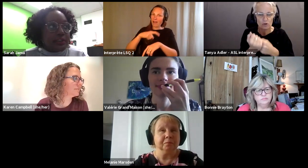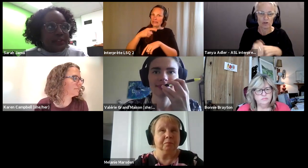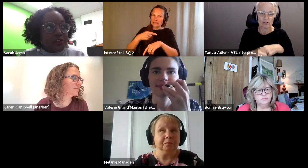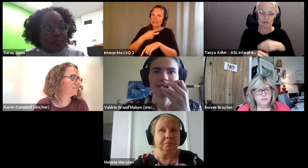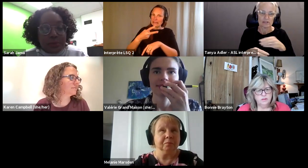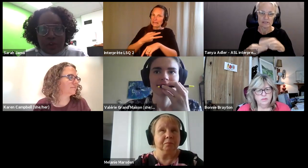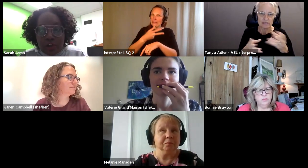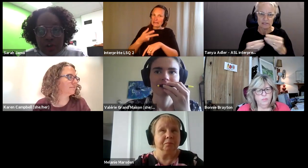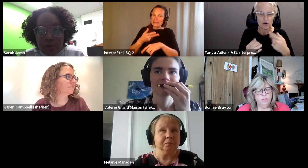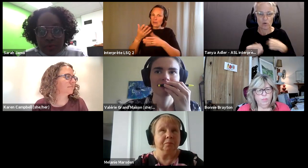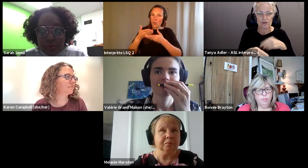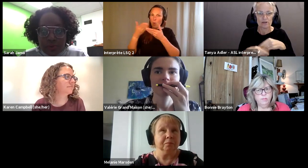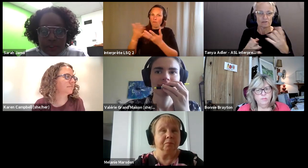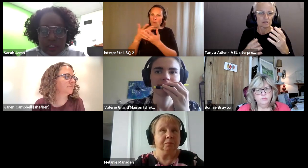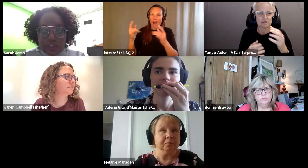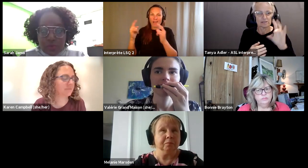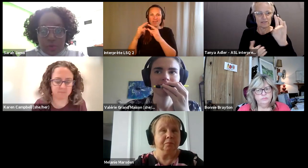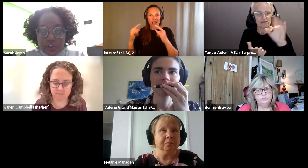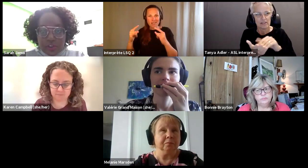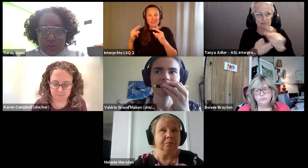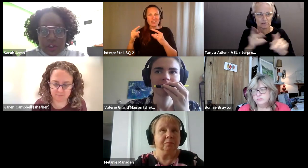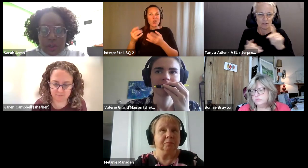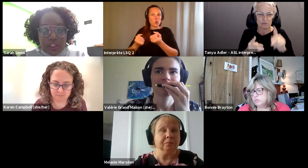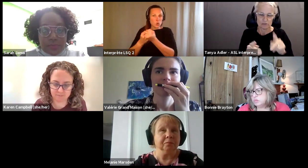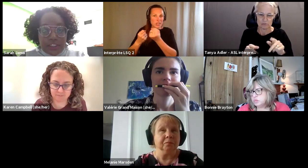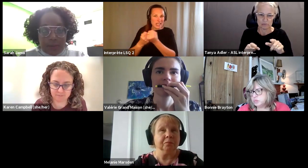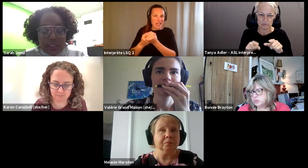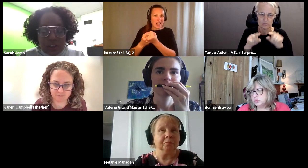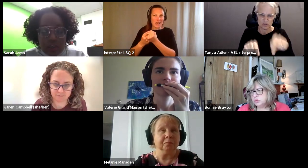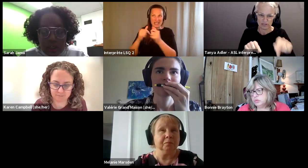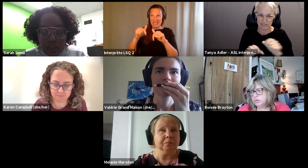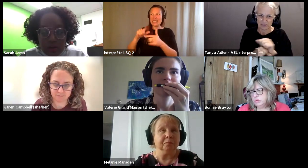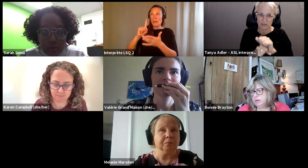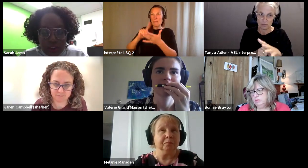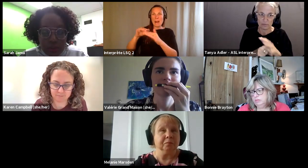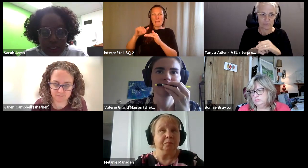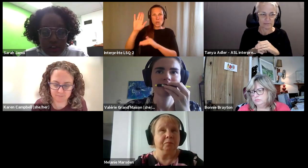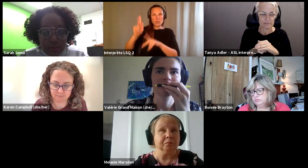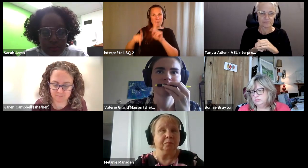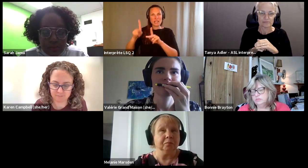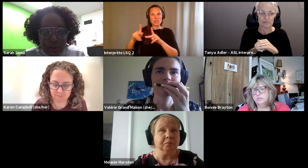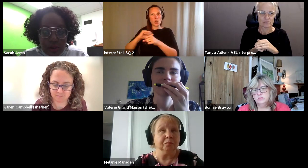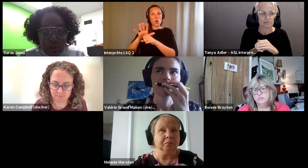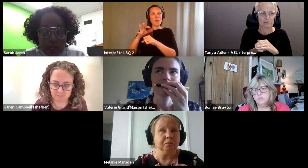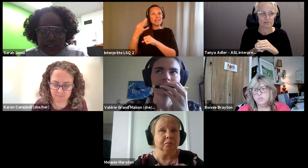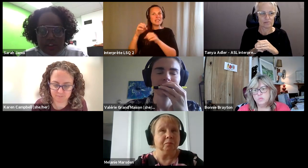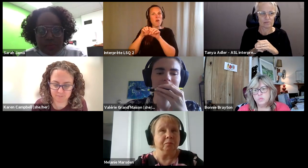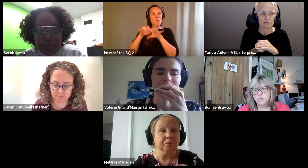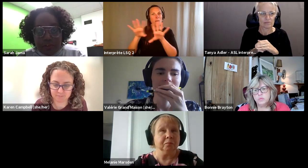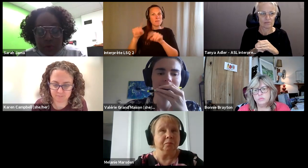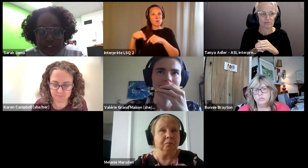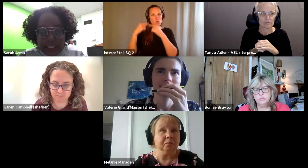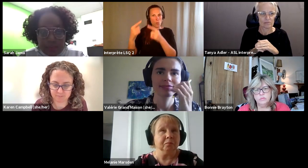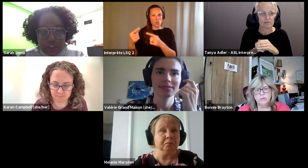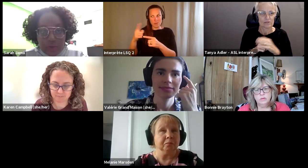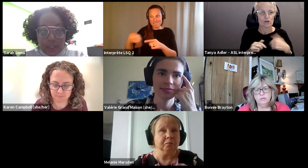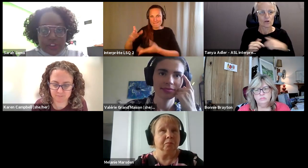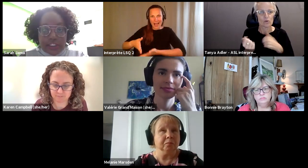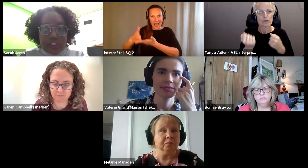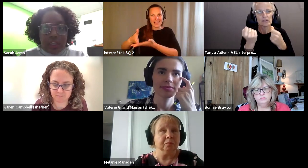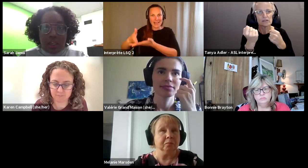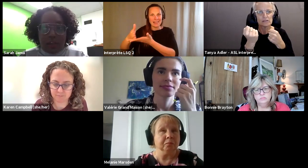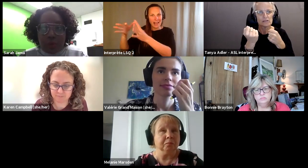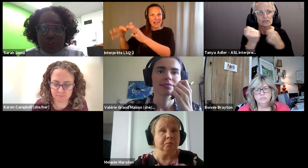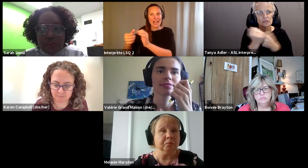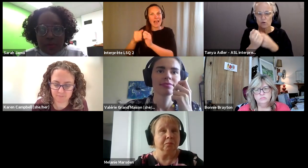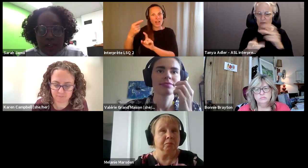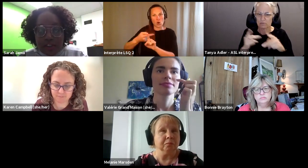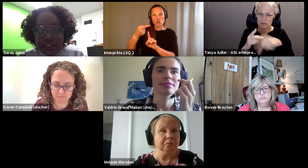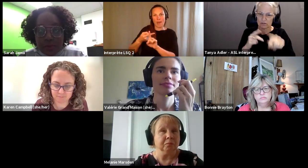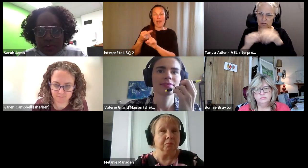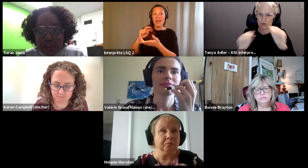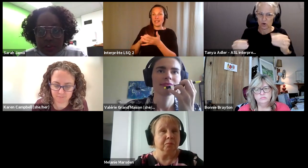Sarah Jama: 7000 people on our own through the like through the course of this pandemic me we end up a lot supporting folks and encampments warehouse lists and most of them are disabled.